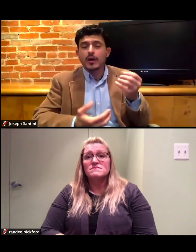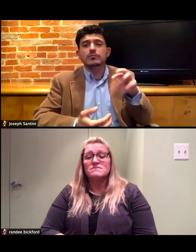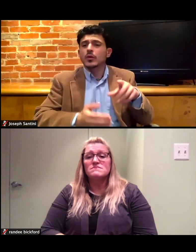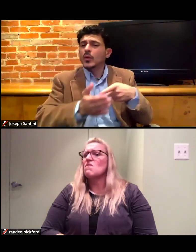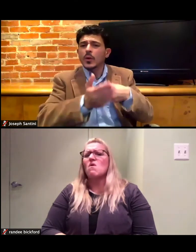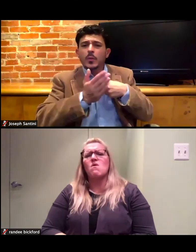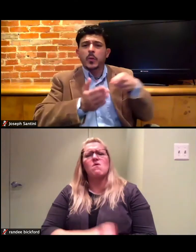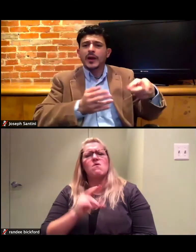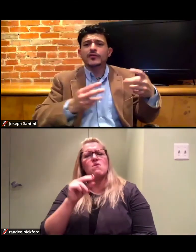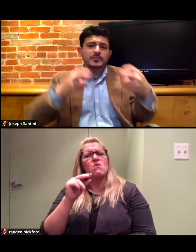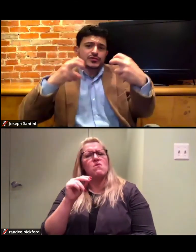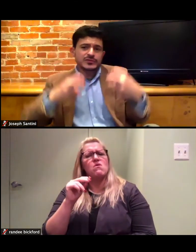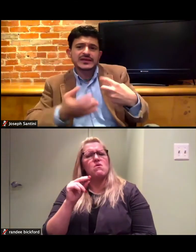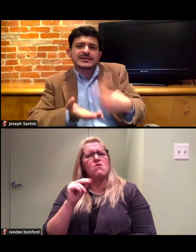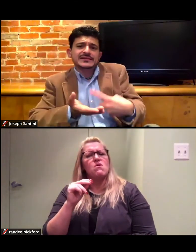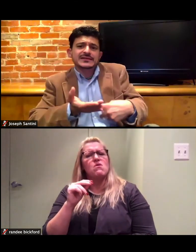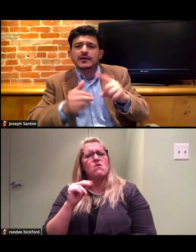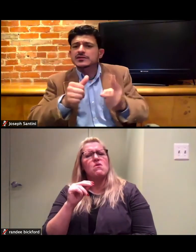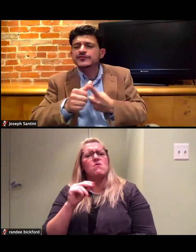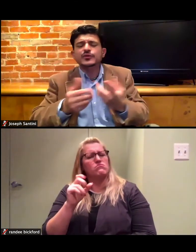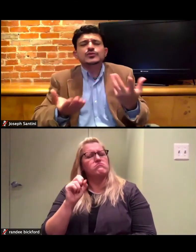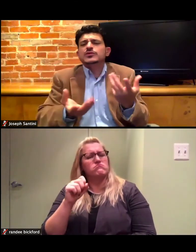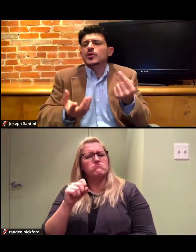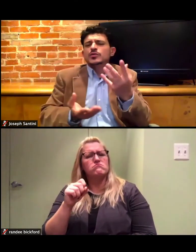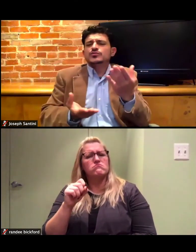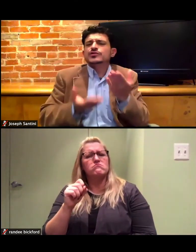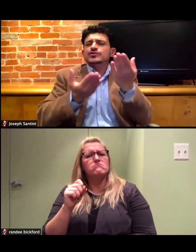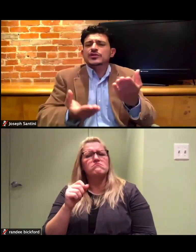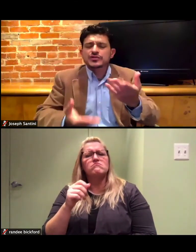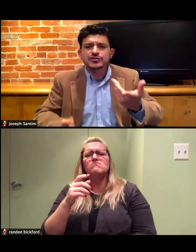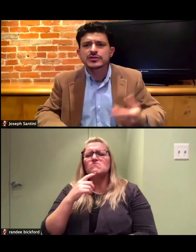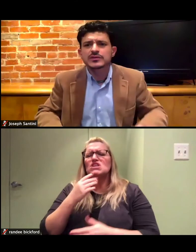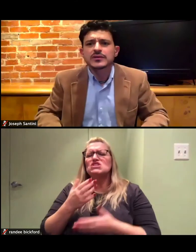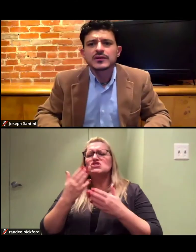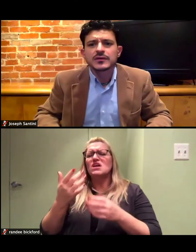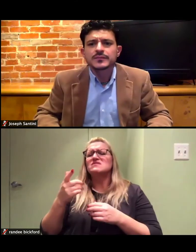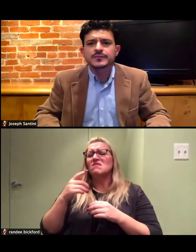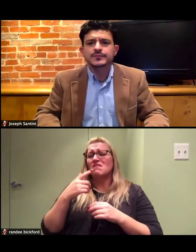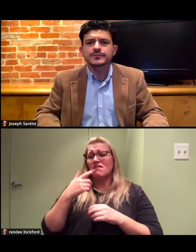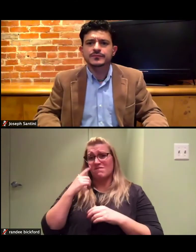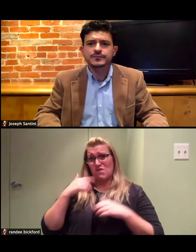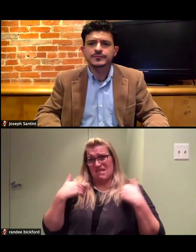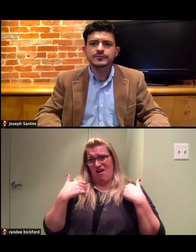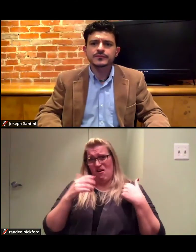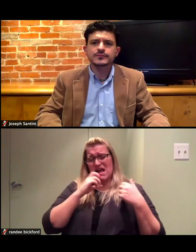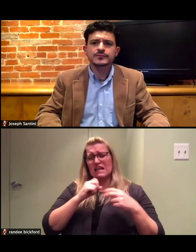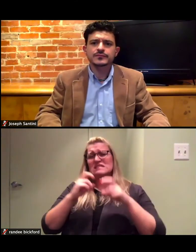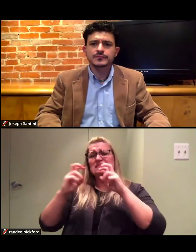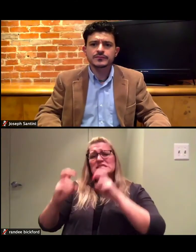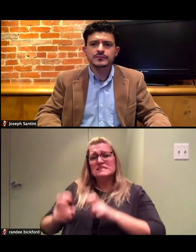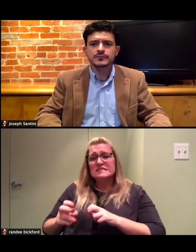Do you think children should just be able to do whatever they want or should you sit down and make decisions and discuss it together?